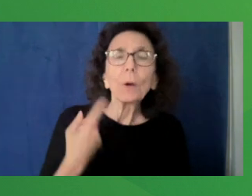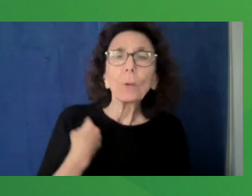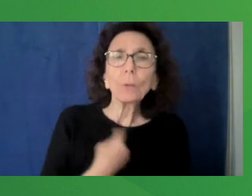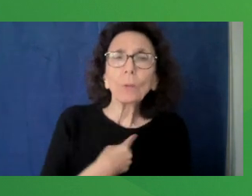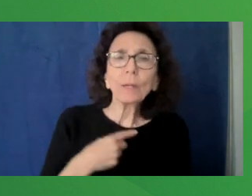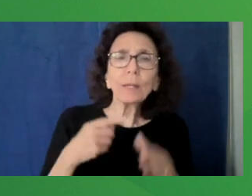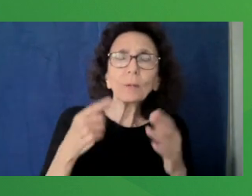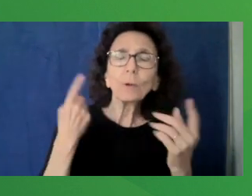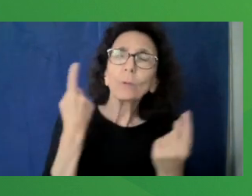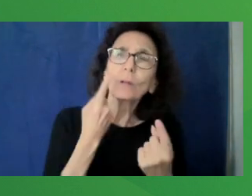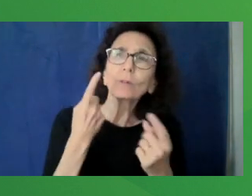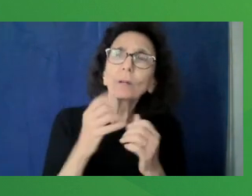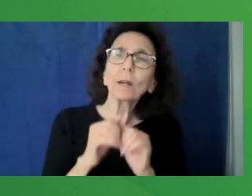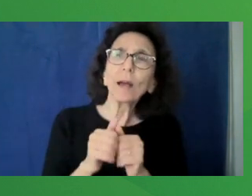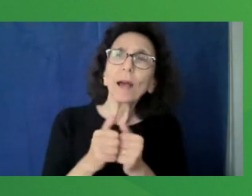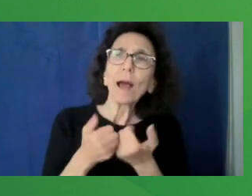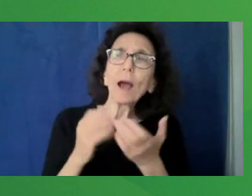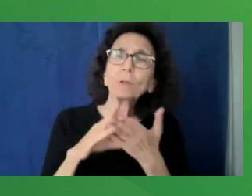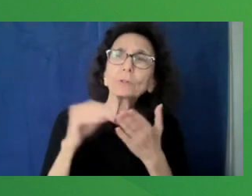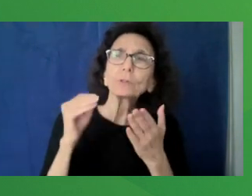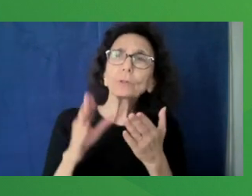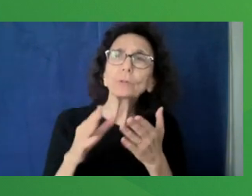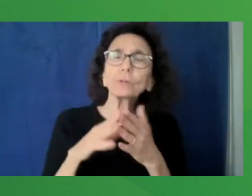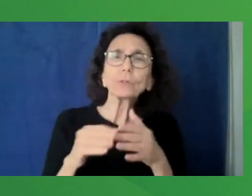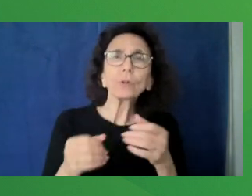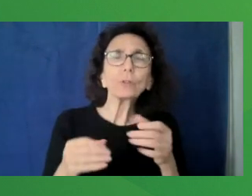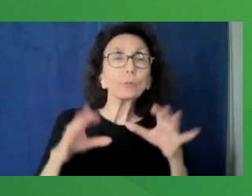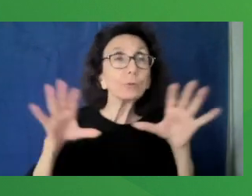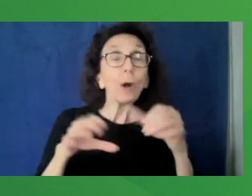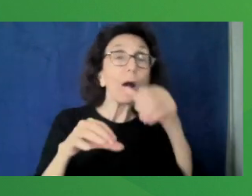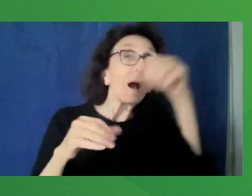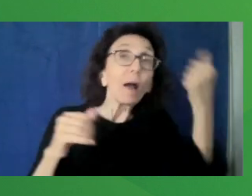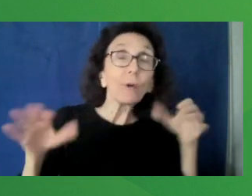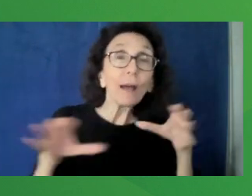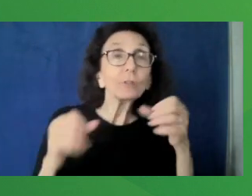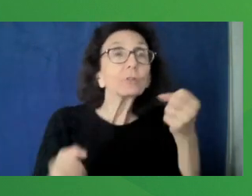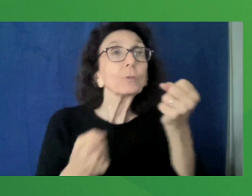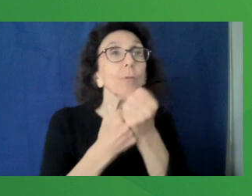actions that also supported gender equality and respect for diversity. And, of course,